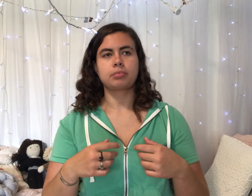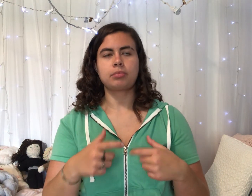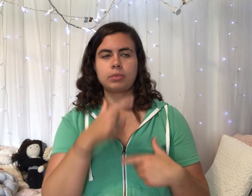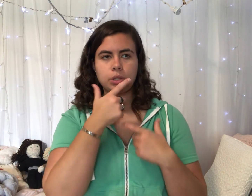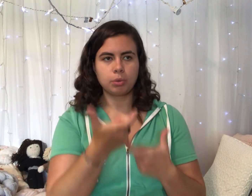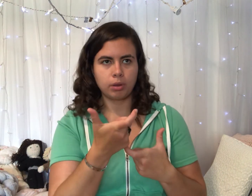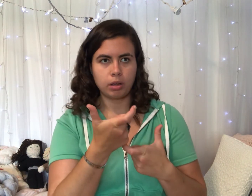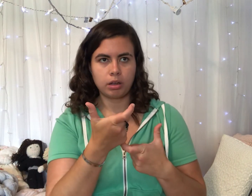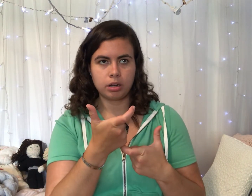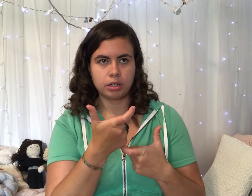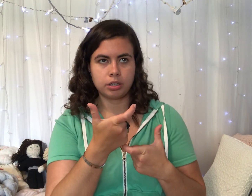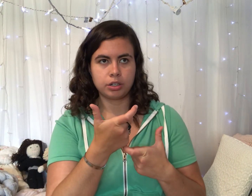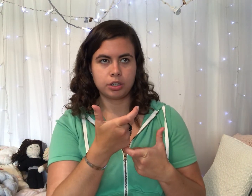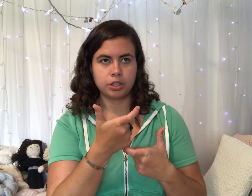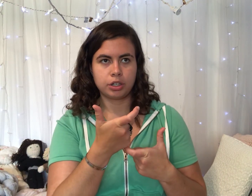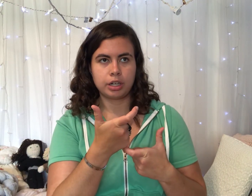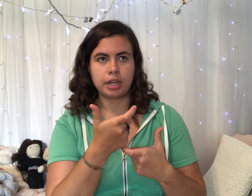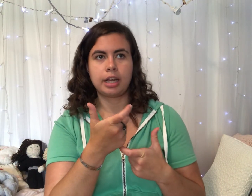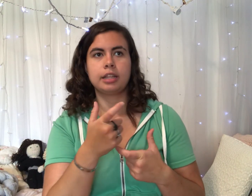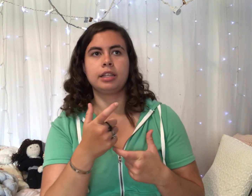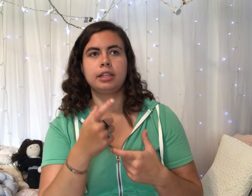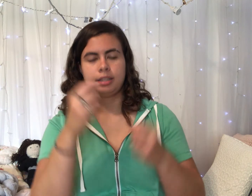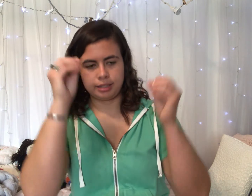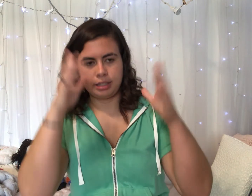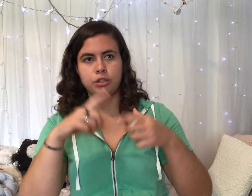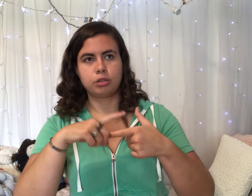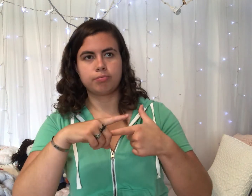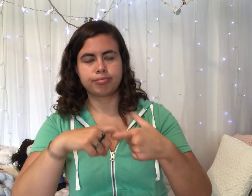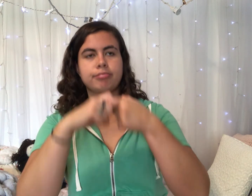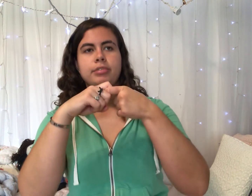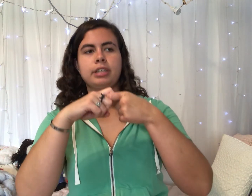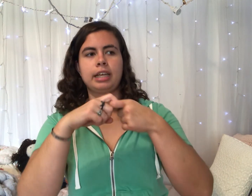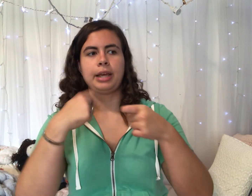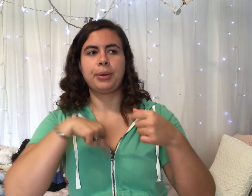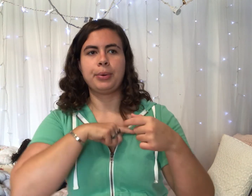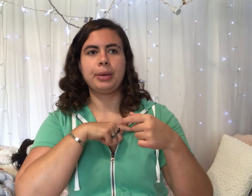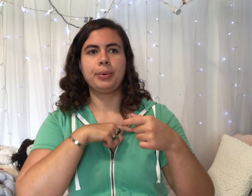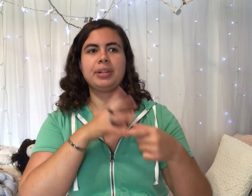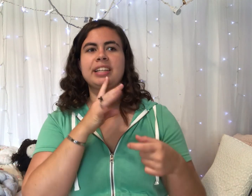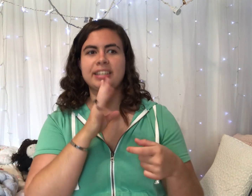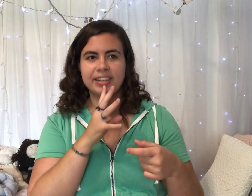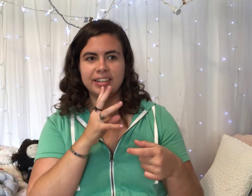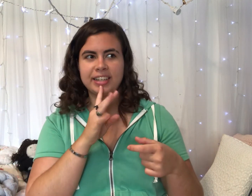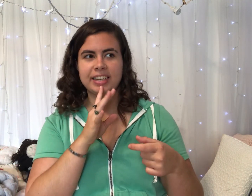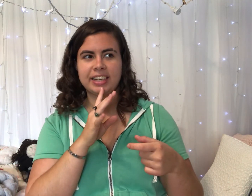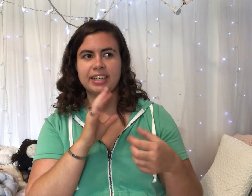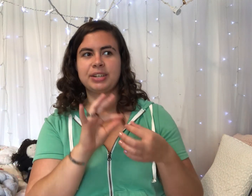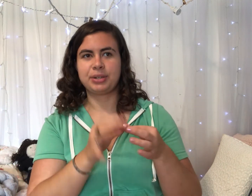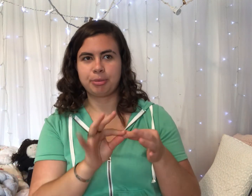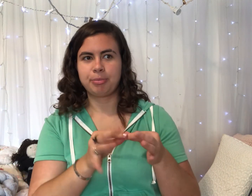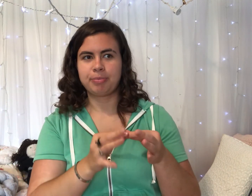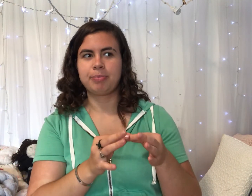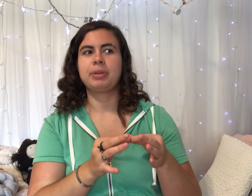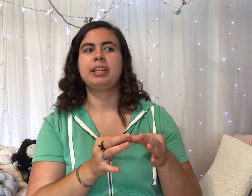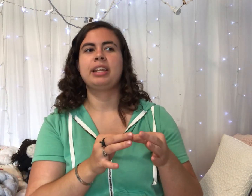So we would watch, then the teacher would pause it and we would voice it in English.